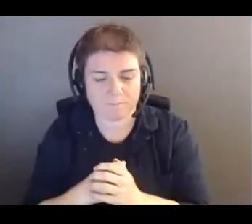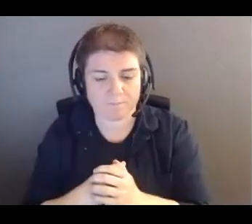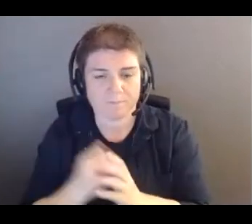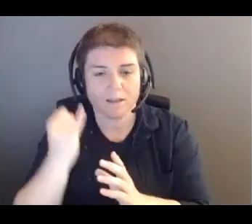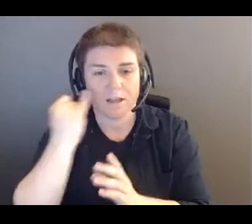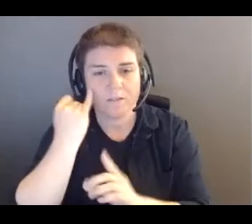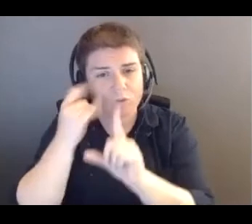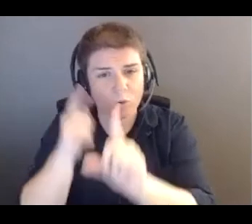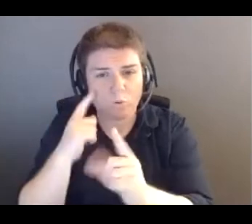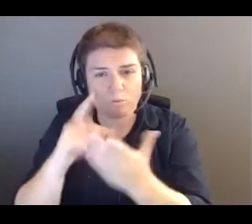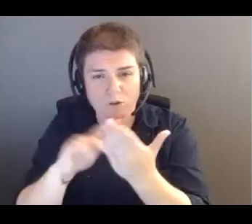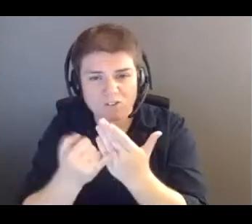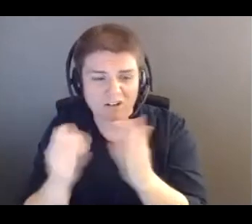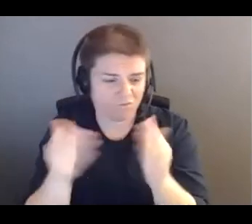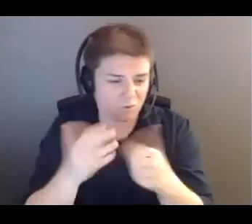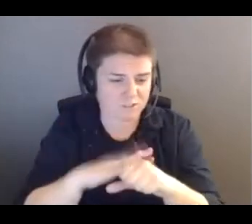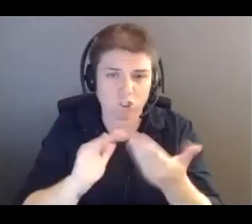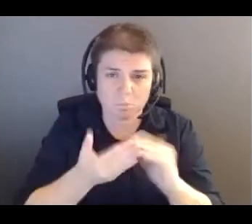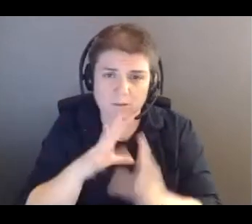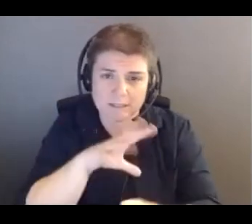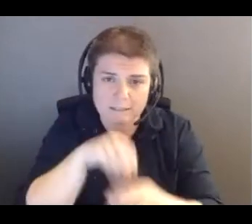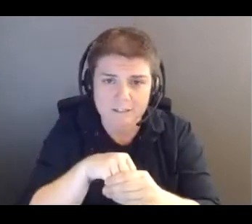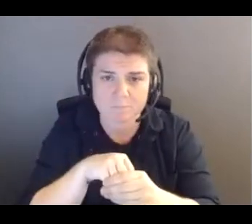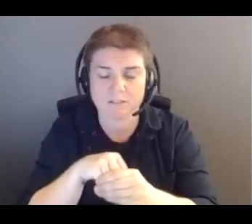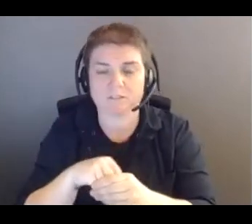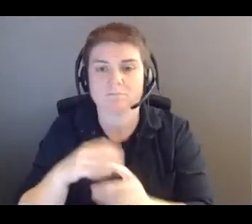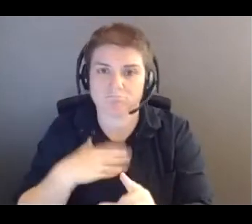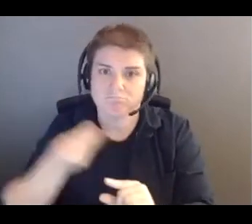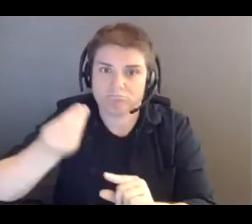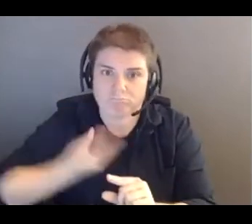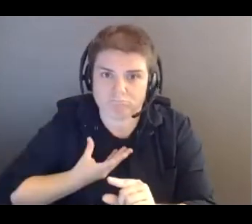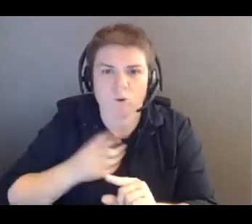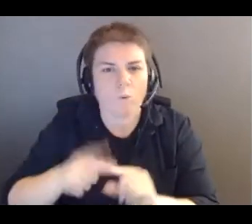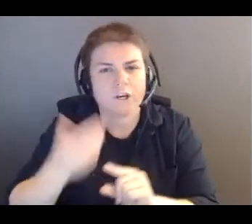is to focus more on community engagement, tell us what good community engagement means